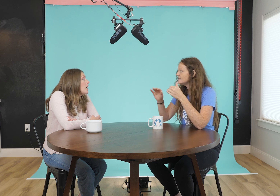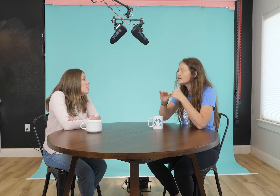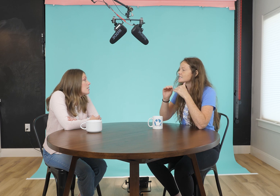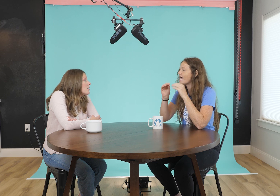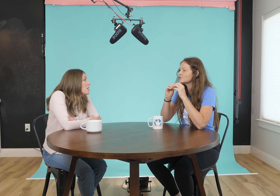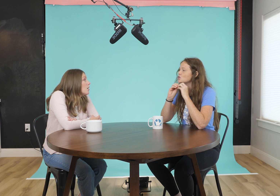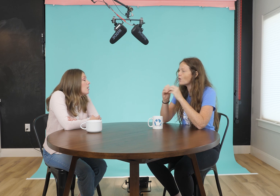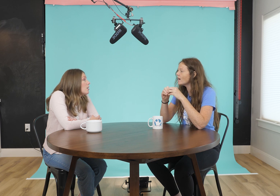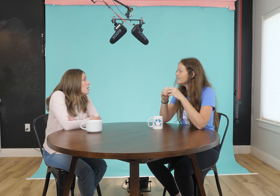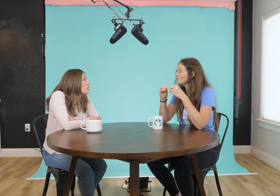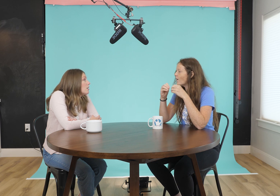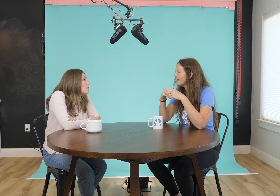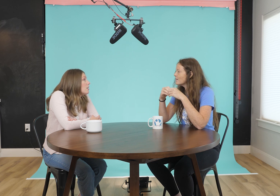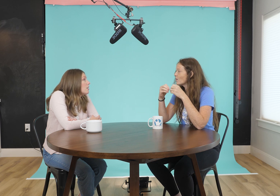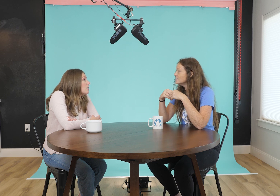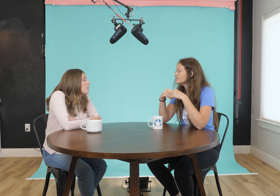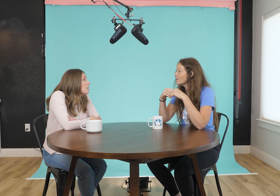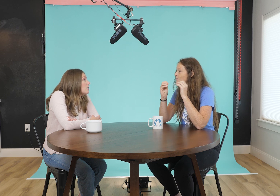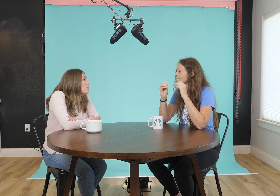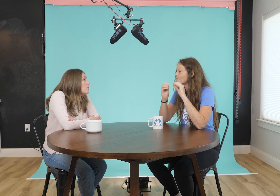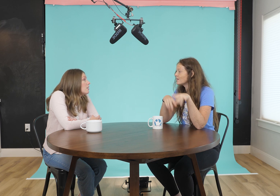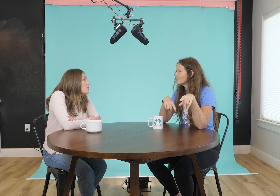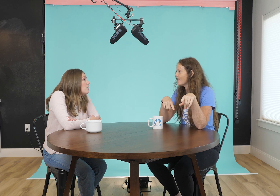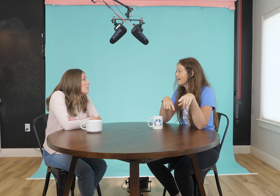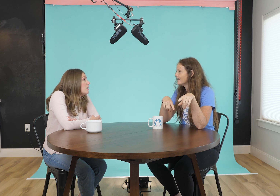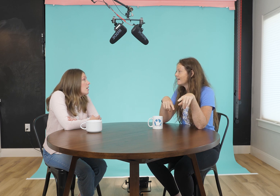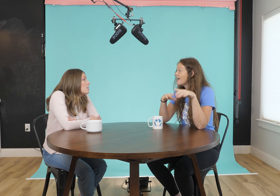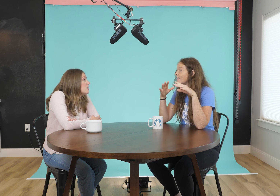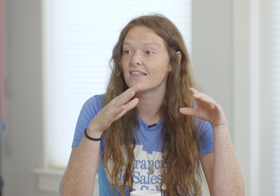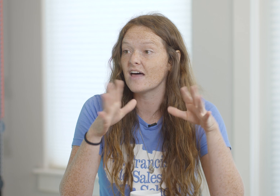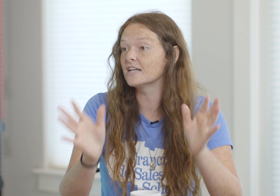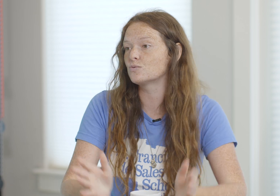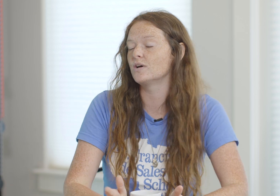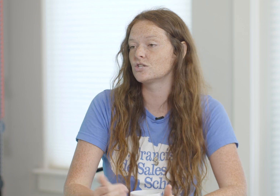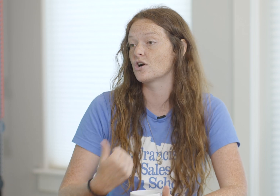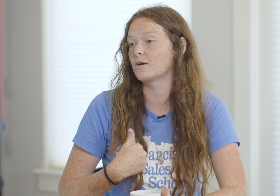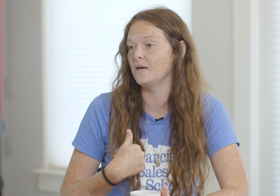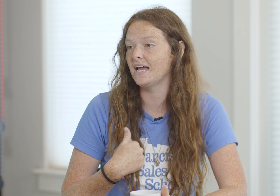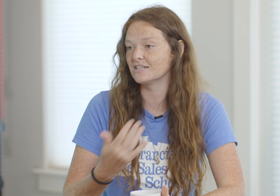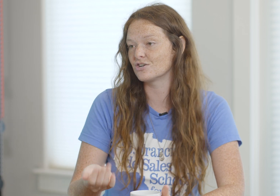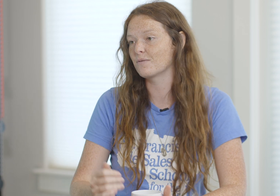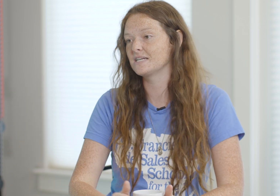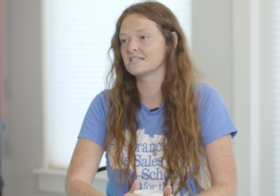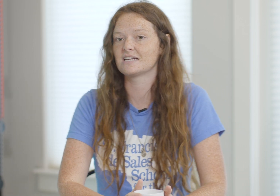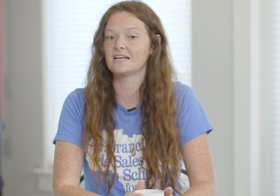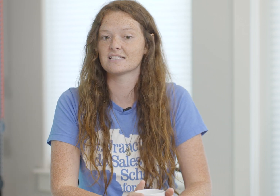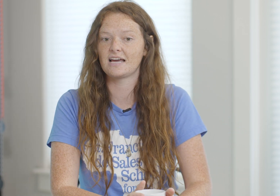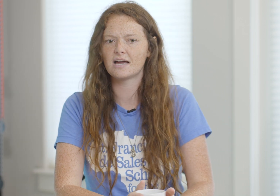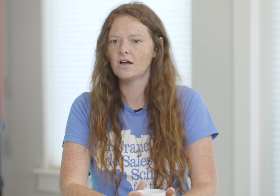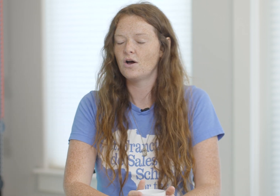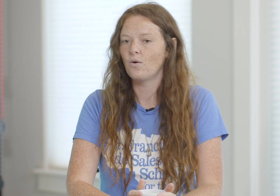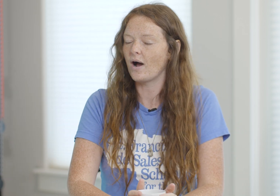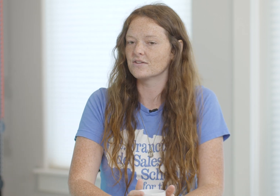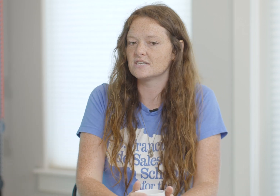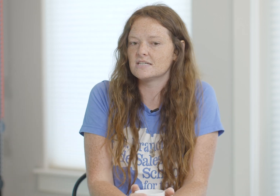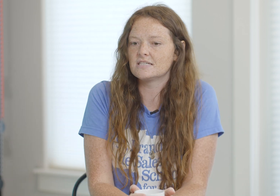Does has no idea who I am, where he's going. But it's better than that. Yes. That's what struck me and struck my assistant is like, wow, this is insane.